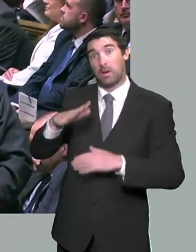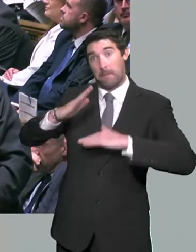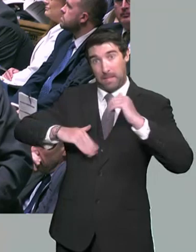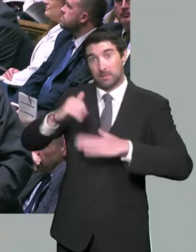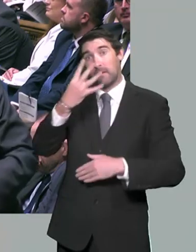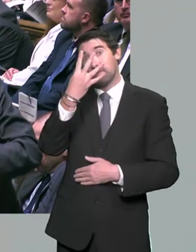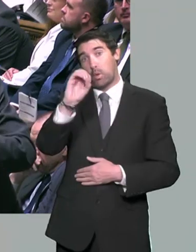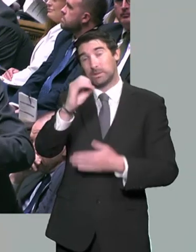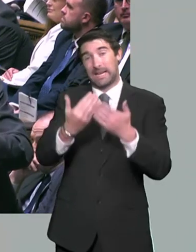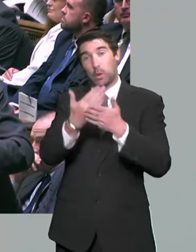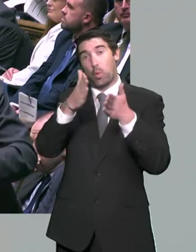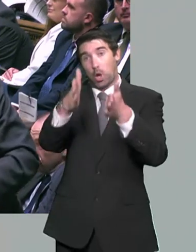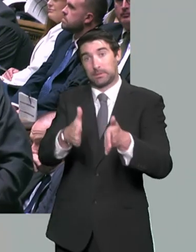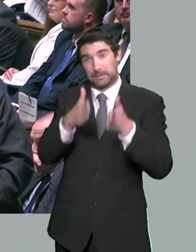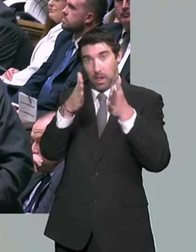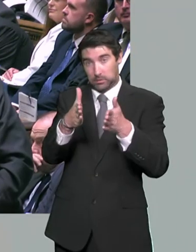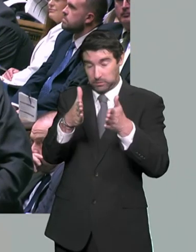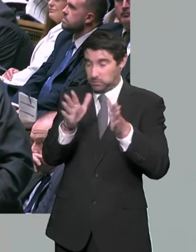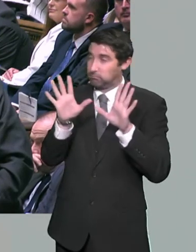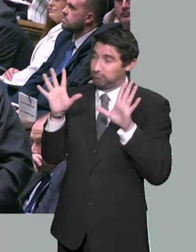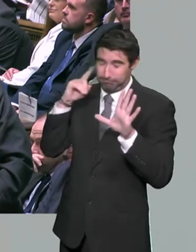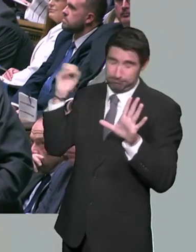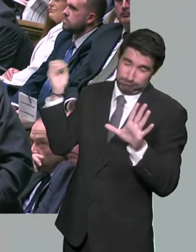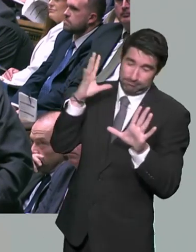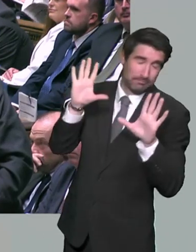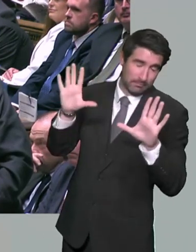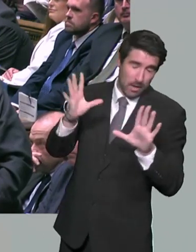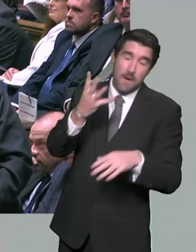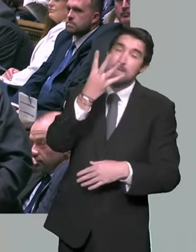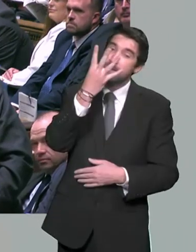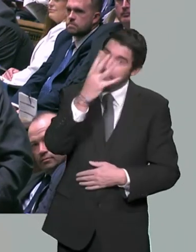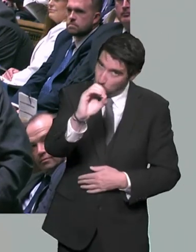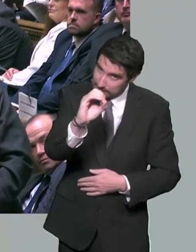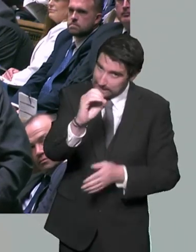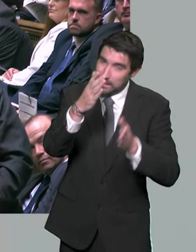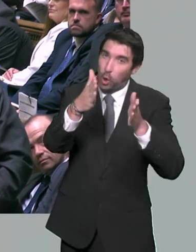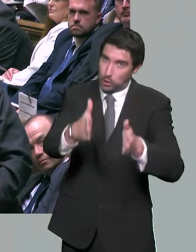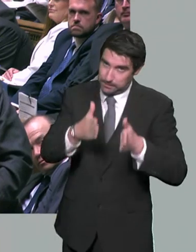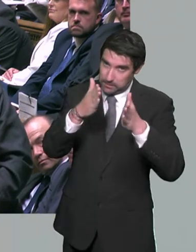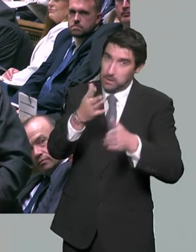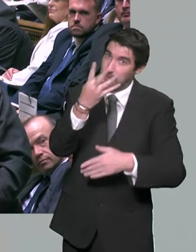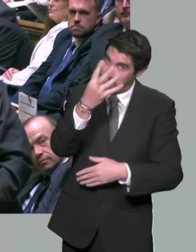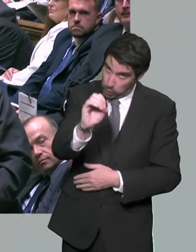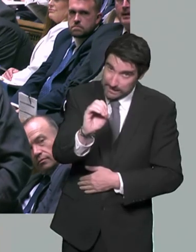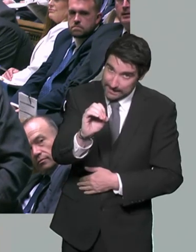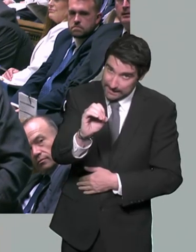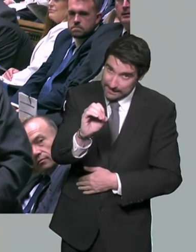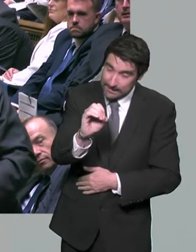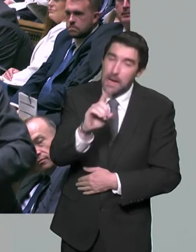Forty hospitals we are building, and what that needs is the funding.